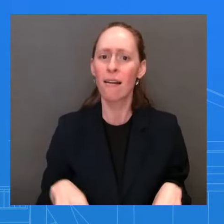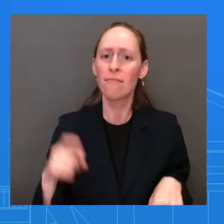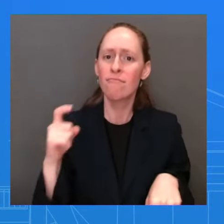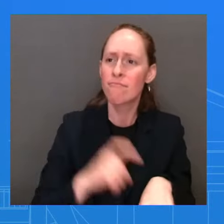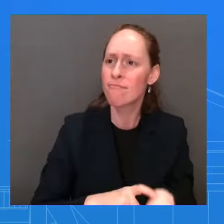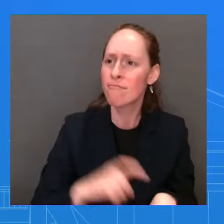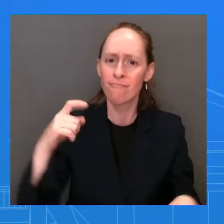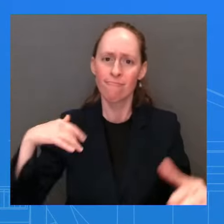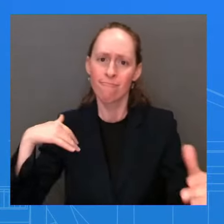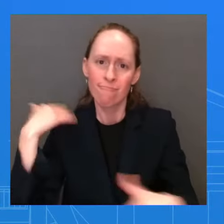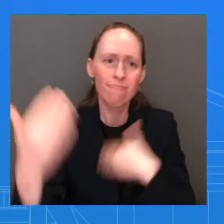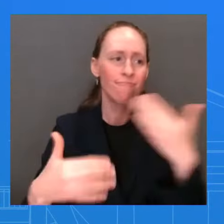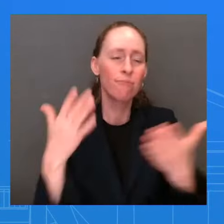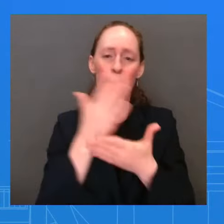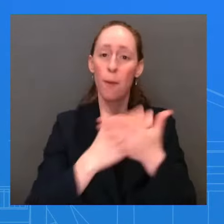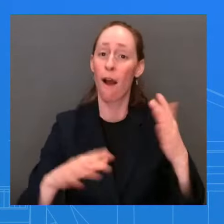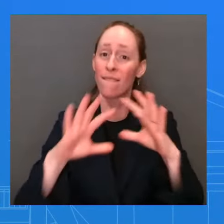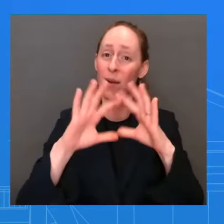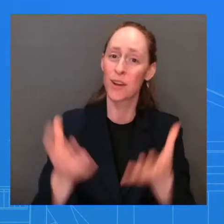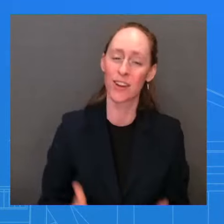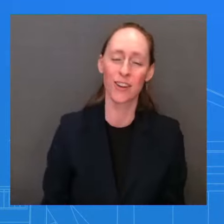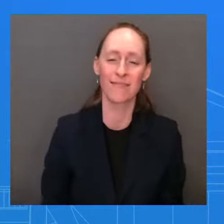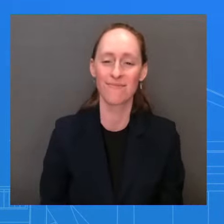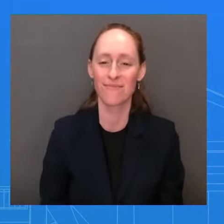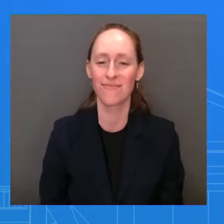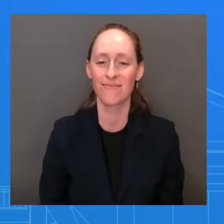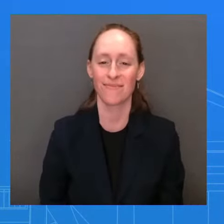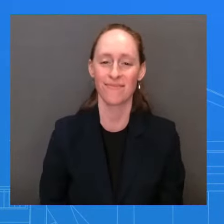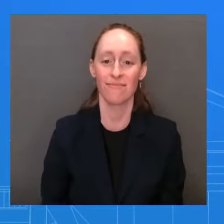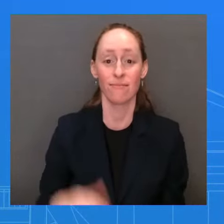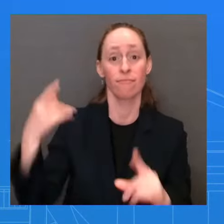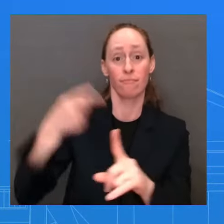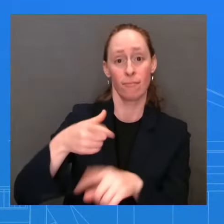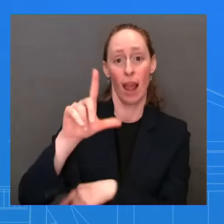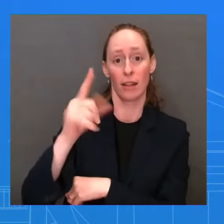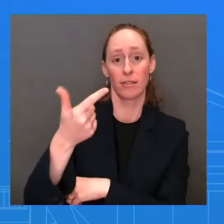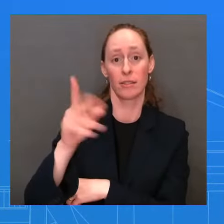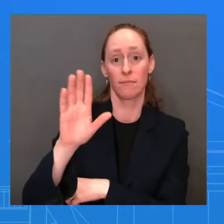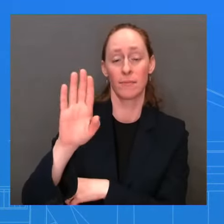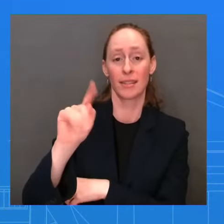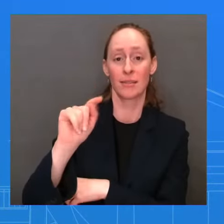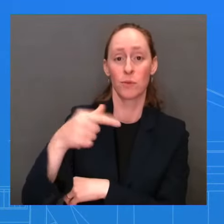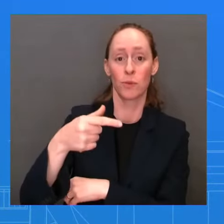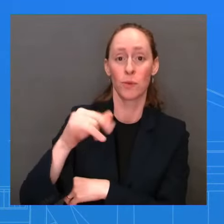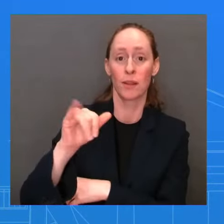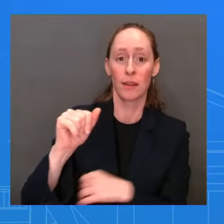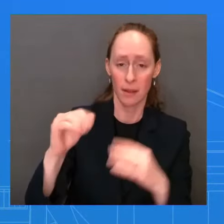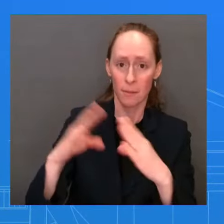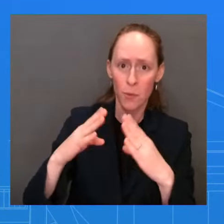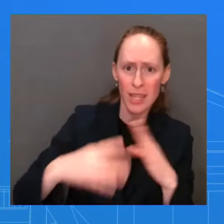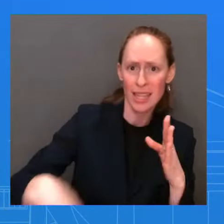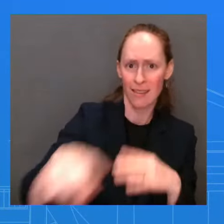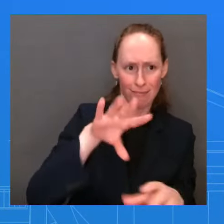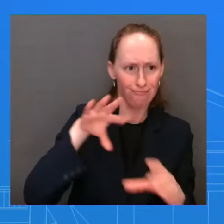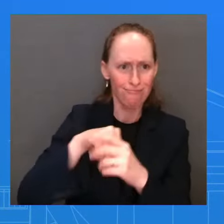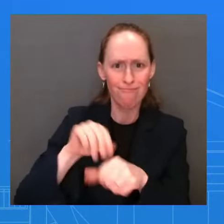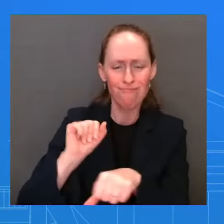in shows, in institutions across the country. And this work is more important than ever as the LGBTQI+